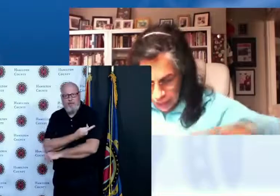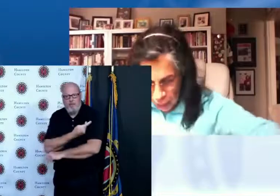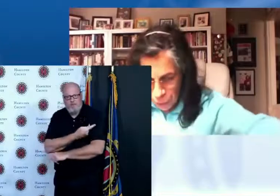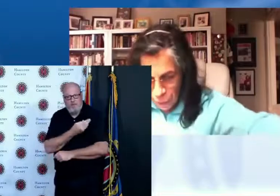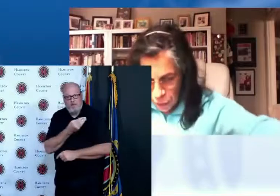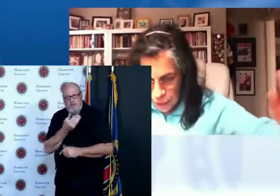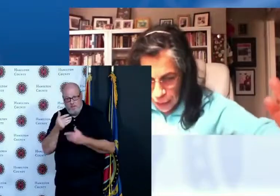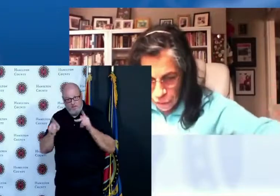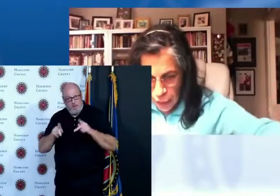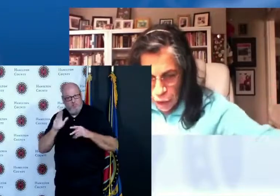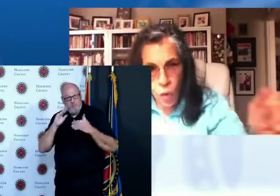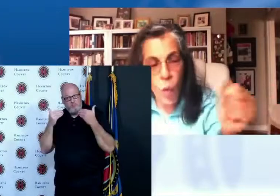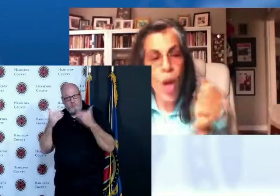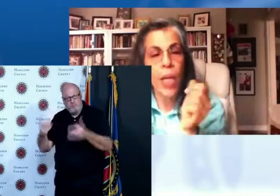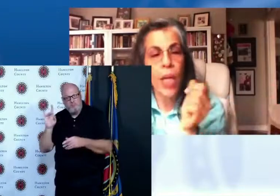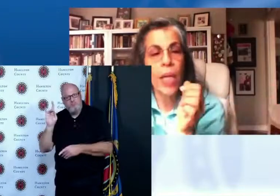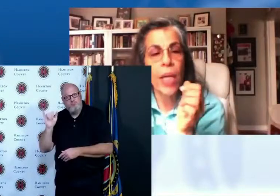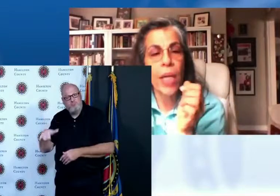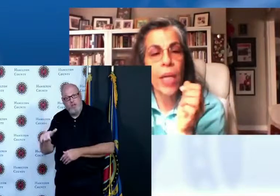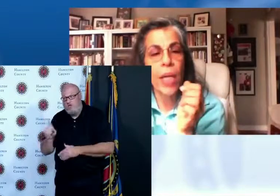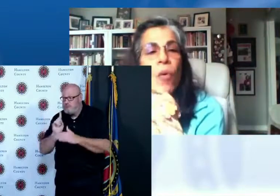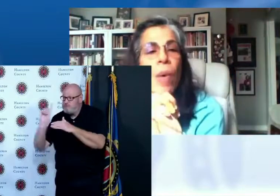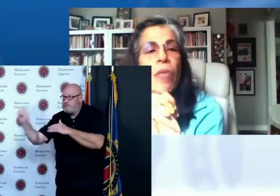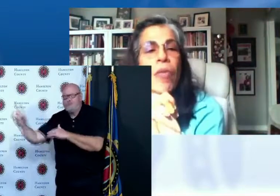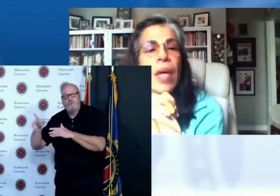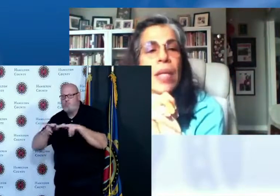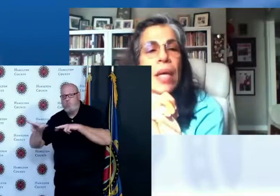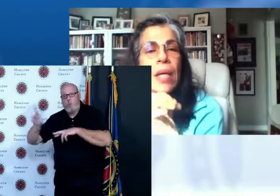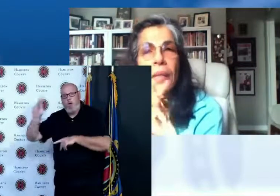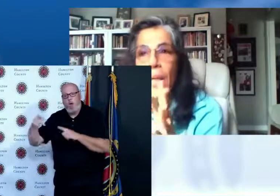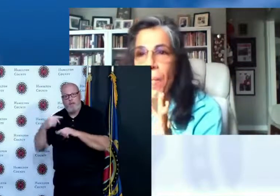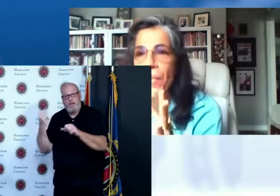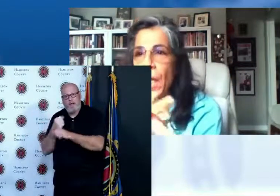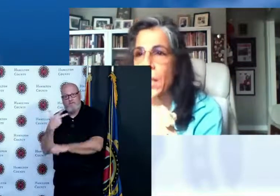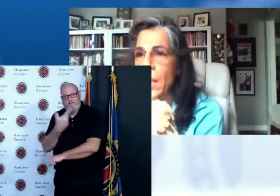is to get people to take advantage of the walk-in clinics rather than emphasizing